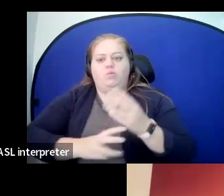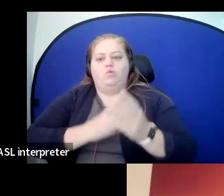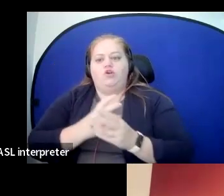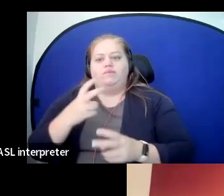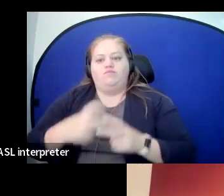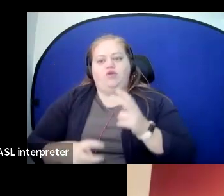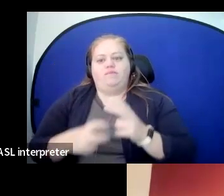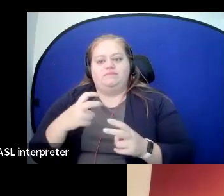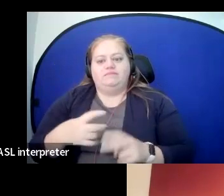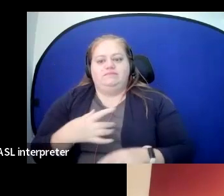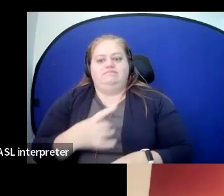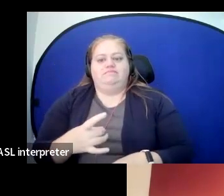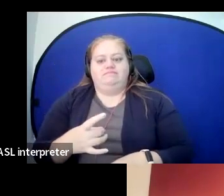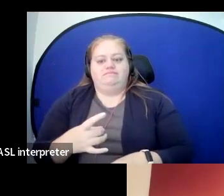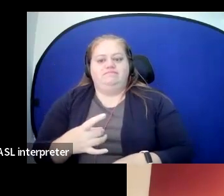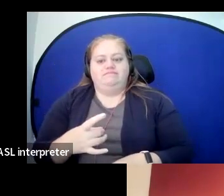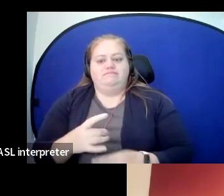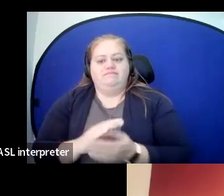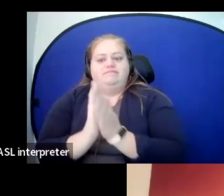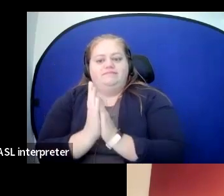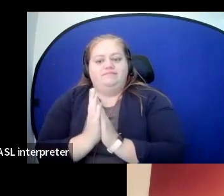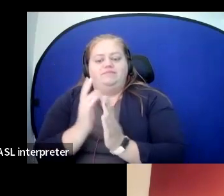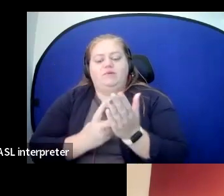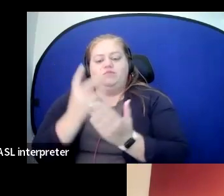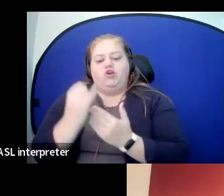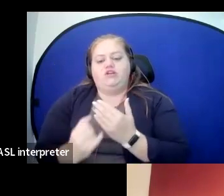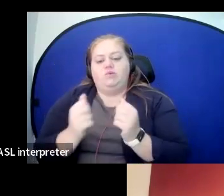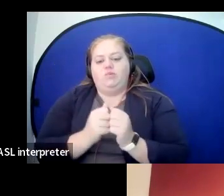to a project that has a very meaningful impact.